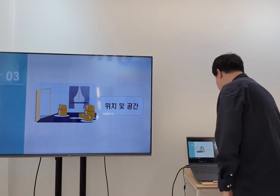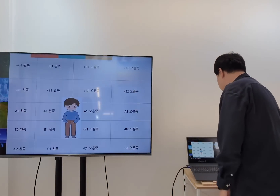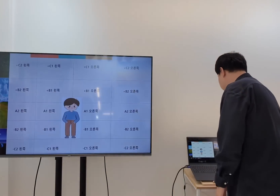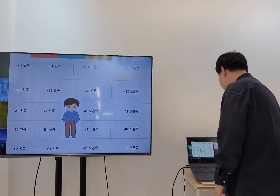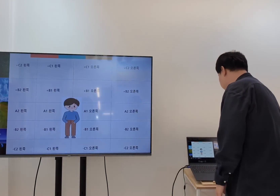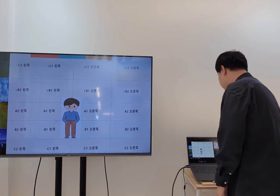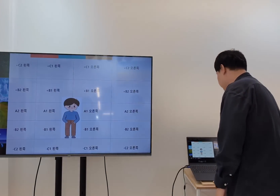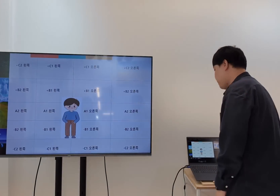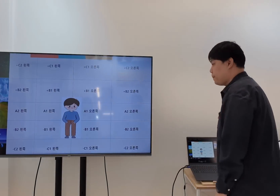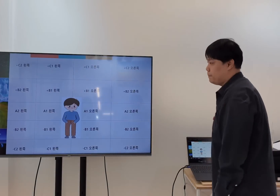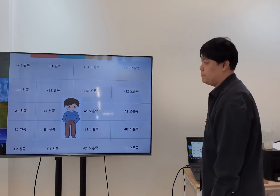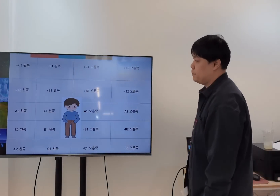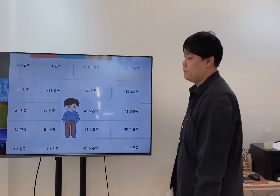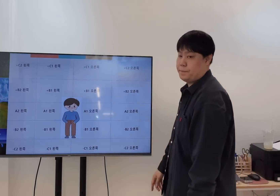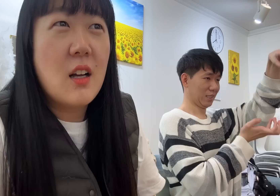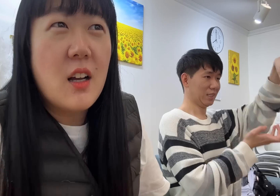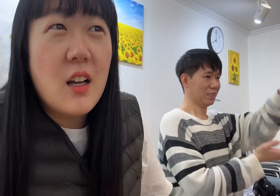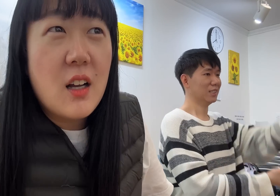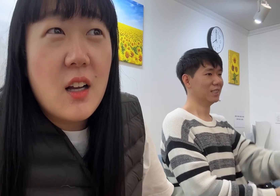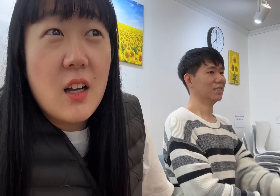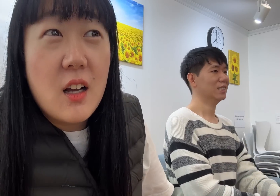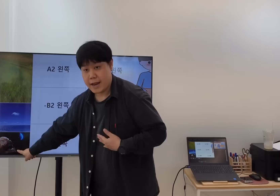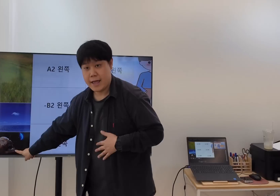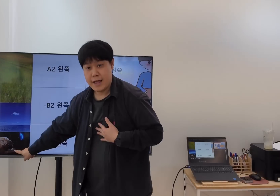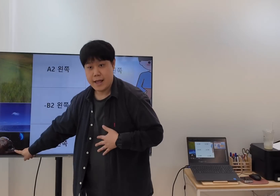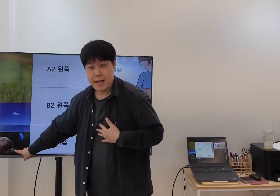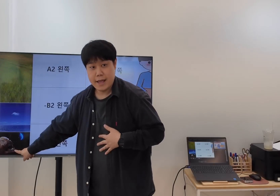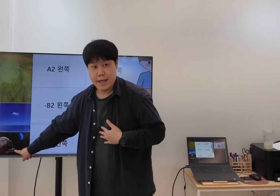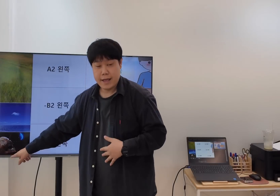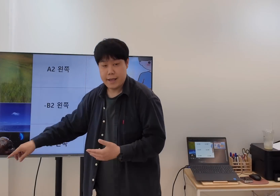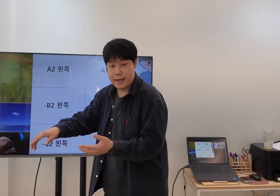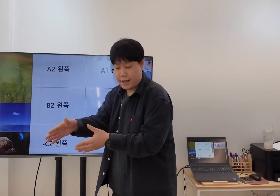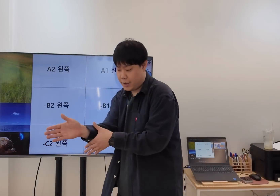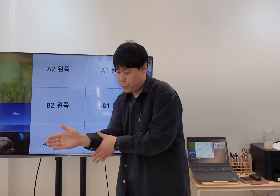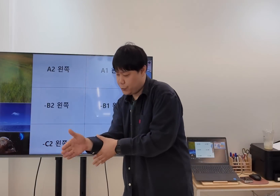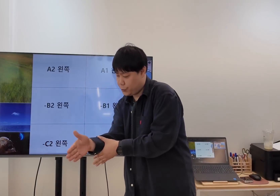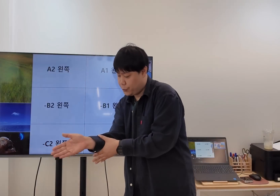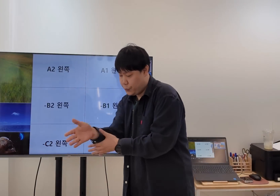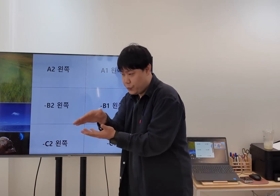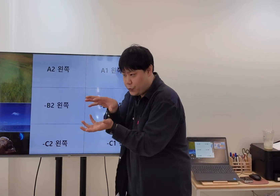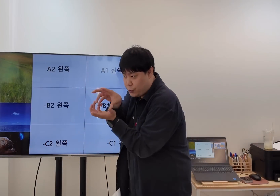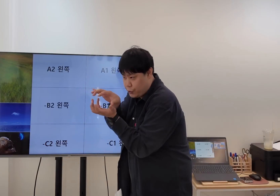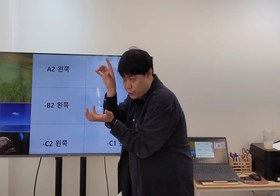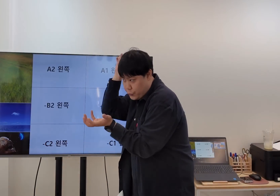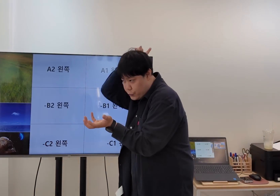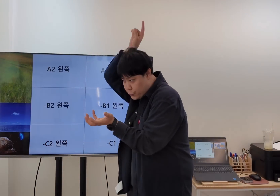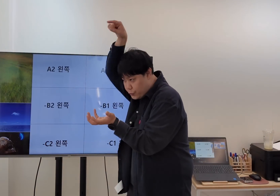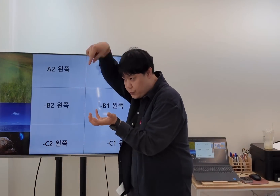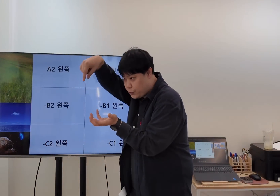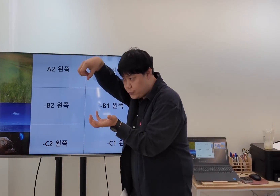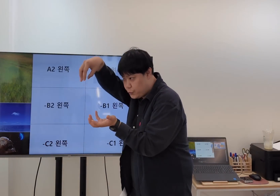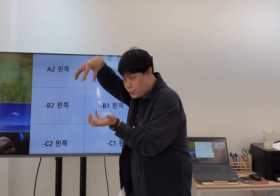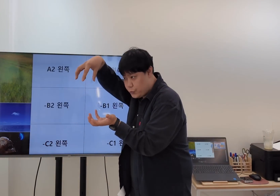Wow, wow, the PPT explanation is perfect. What is it? Now, do you know this? Is there a fish, and is it a deep sea fish?